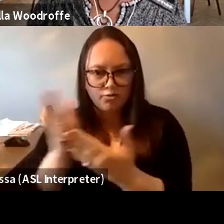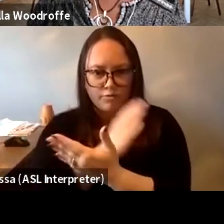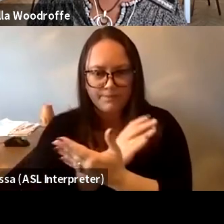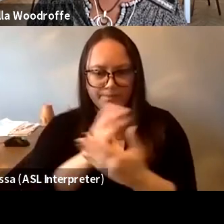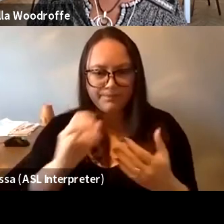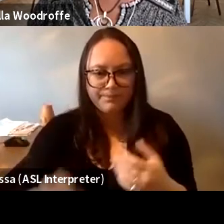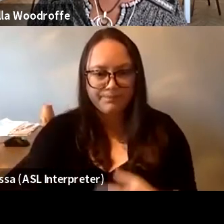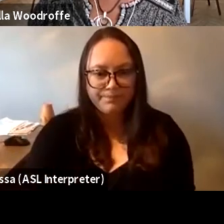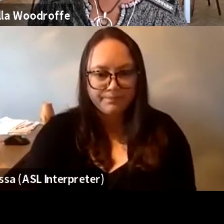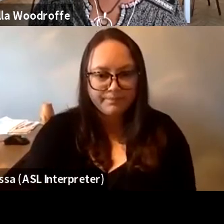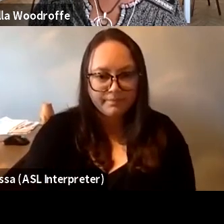Hmm.